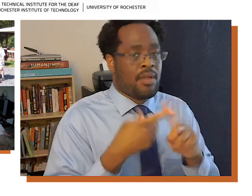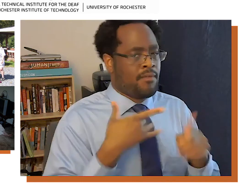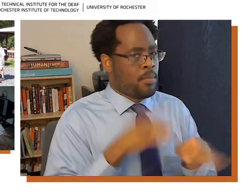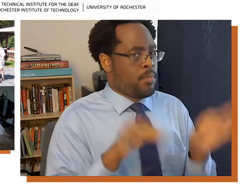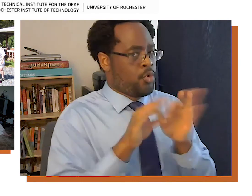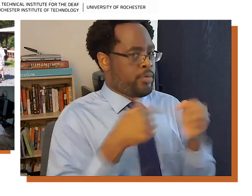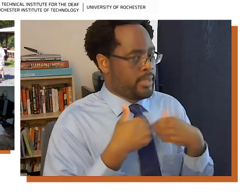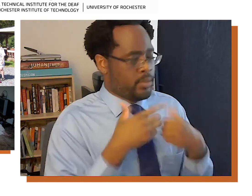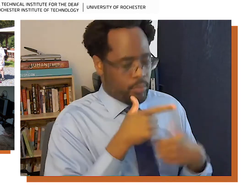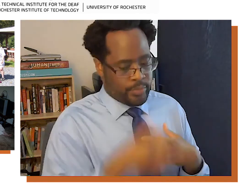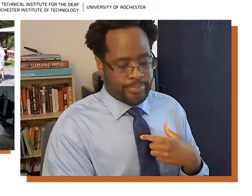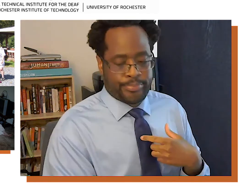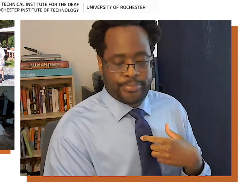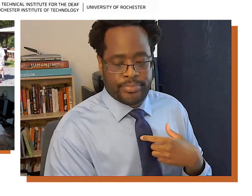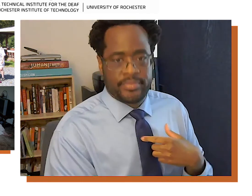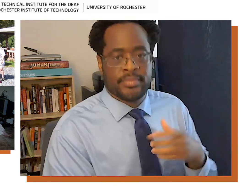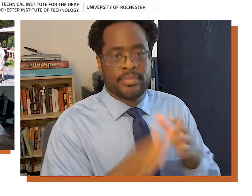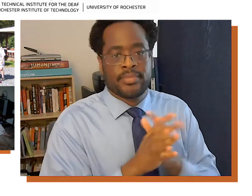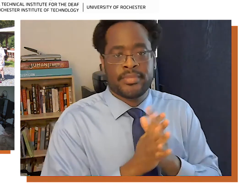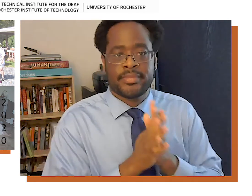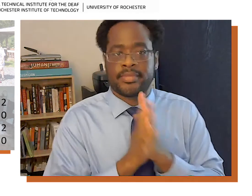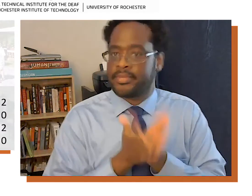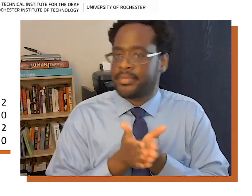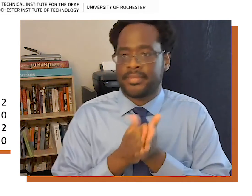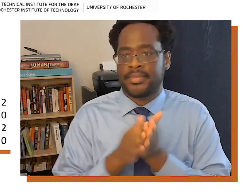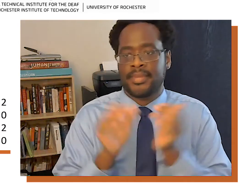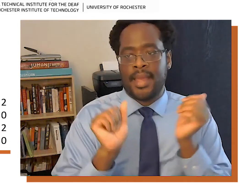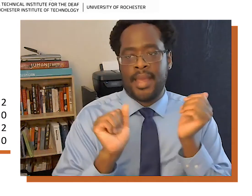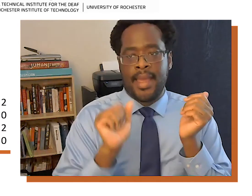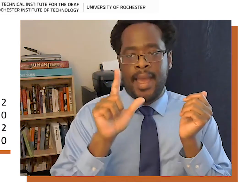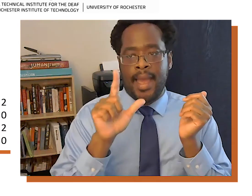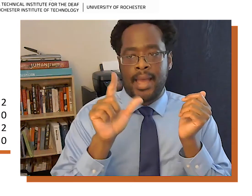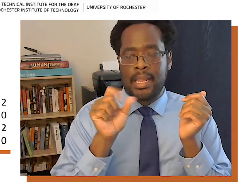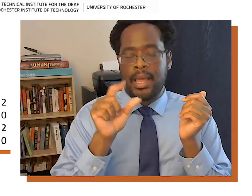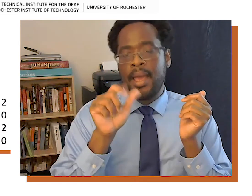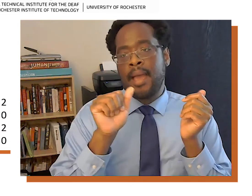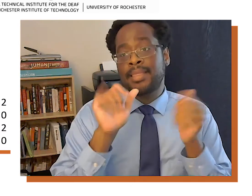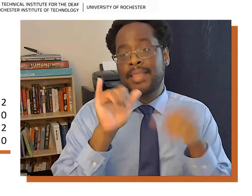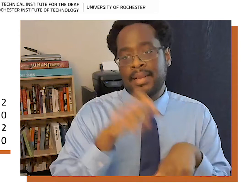and also still a good friend and colleague of mine, and then another thing that helped me at that time